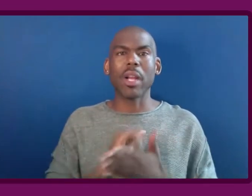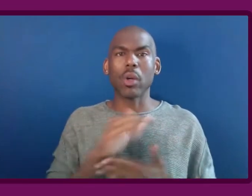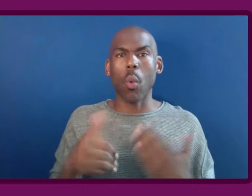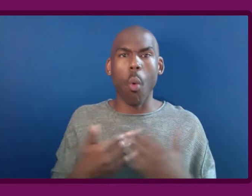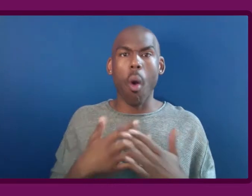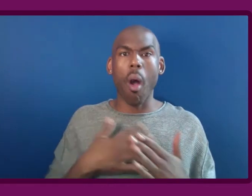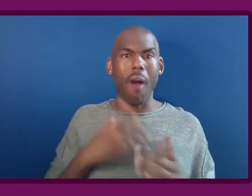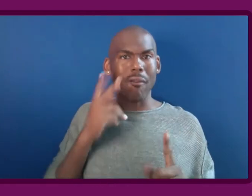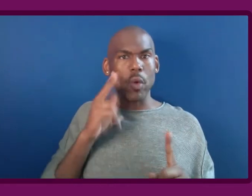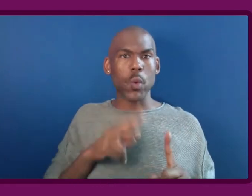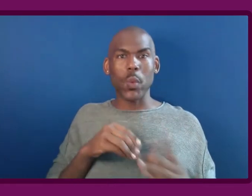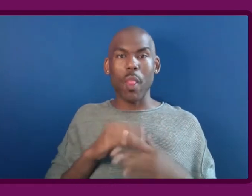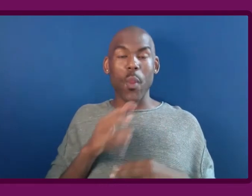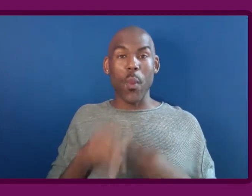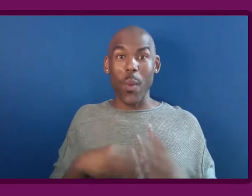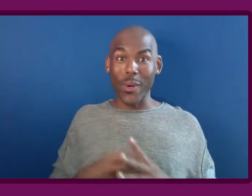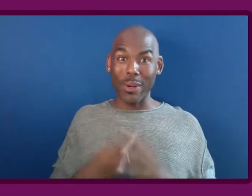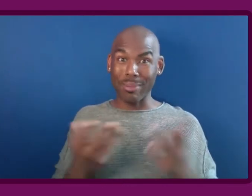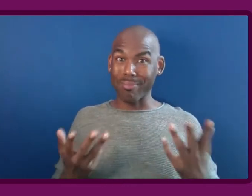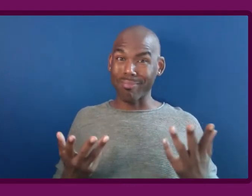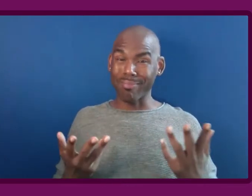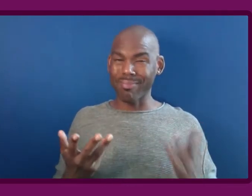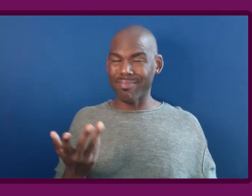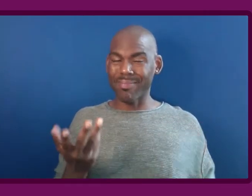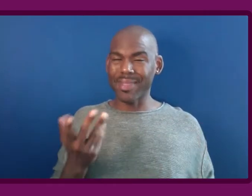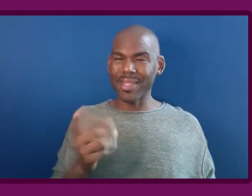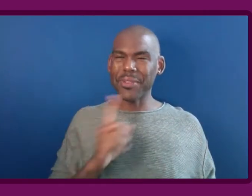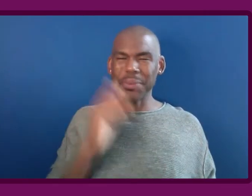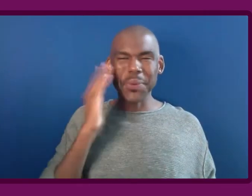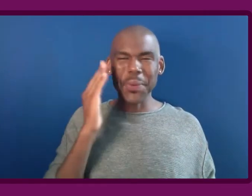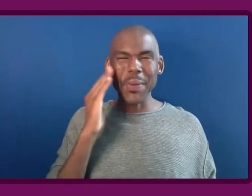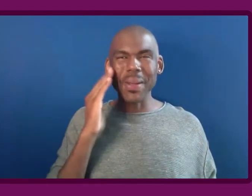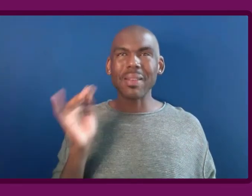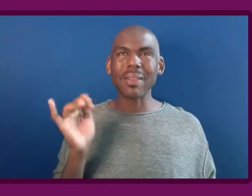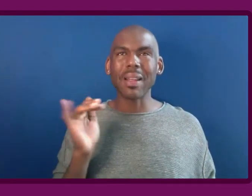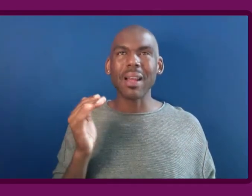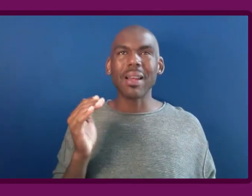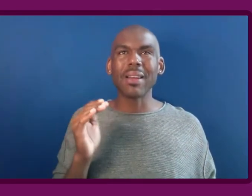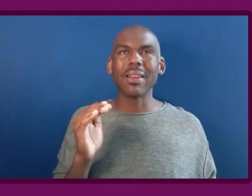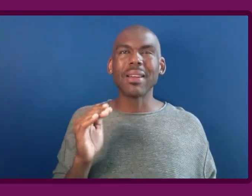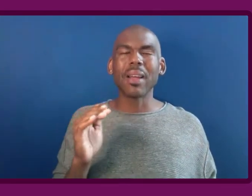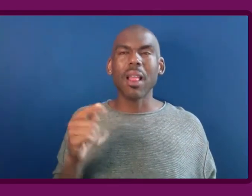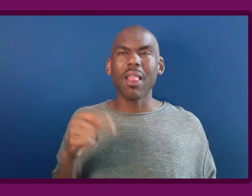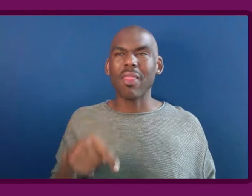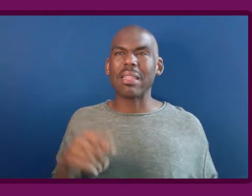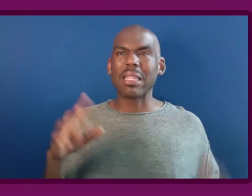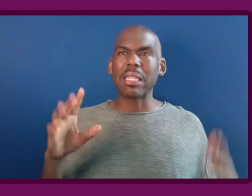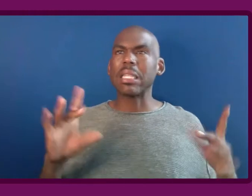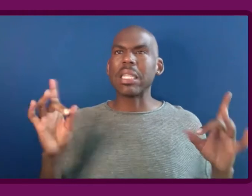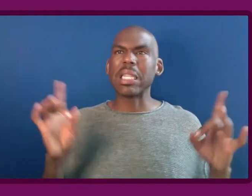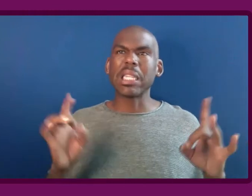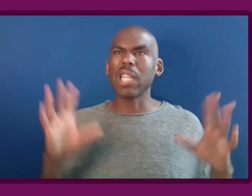the use that we have in the world, that our existence is this kind of disastrous thing.